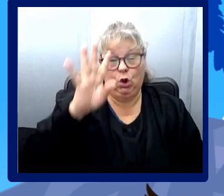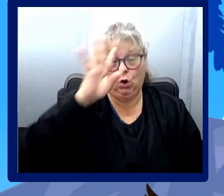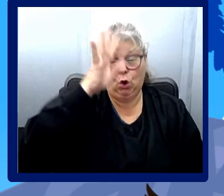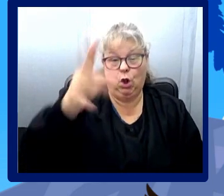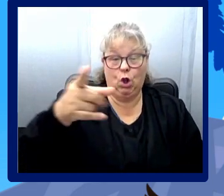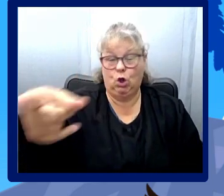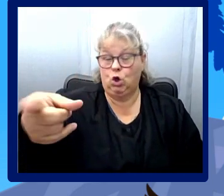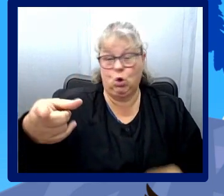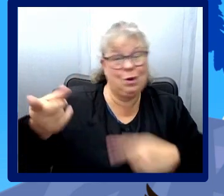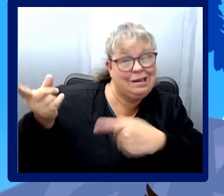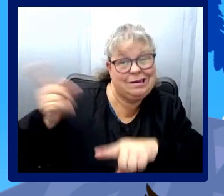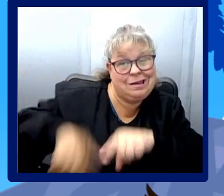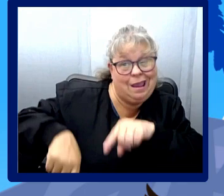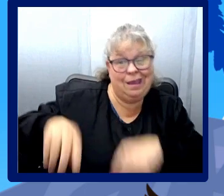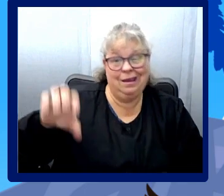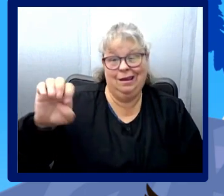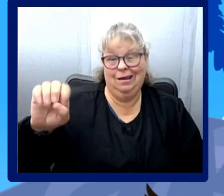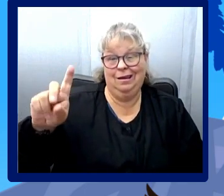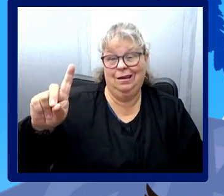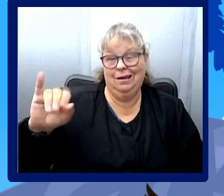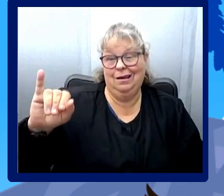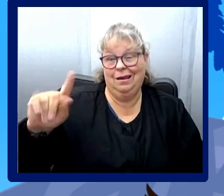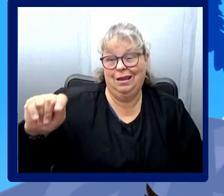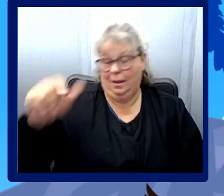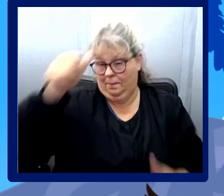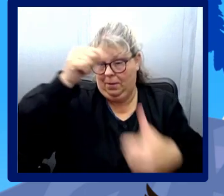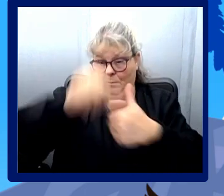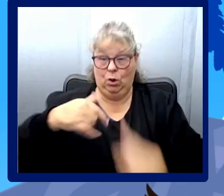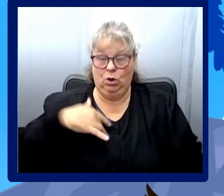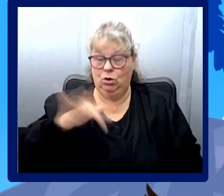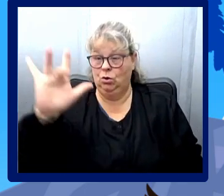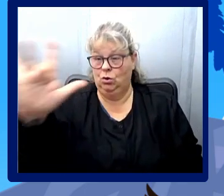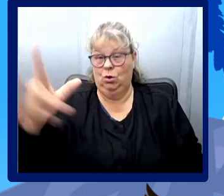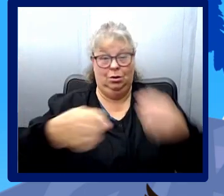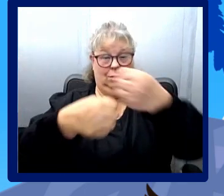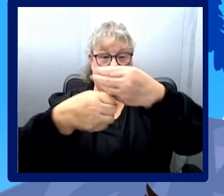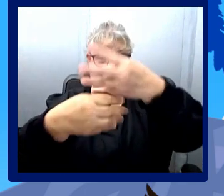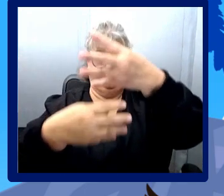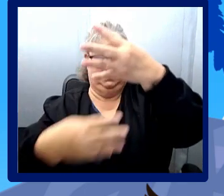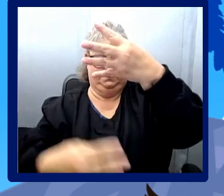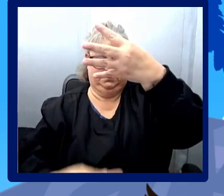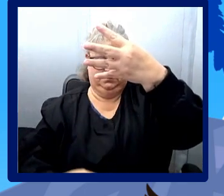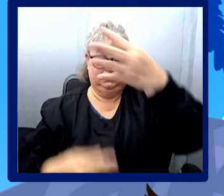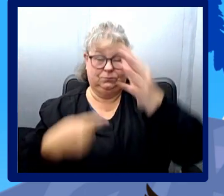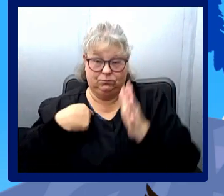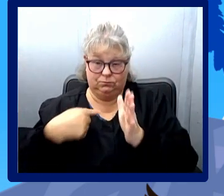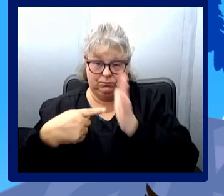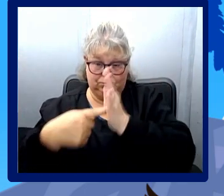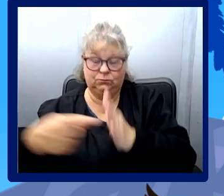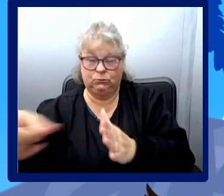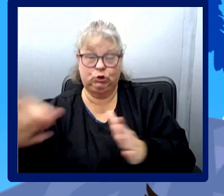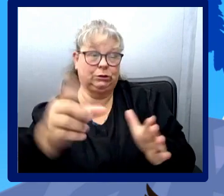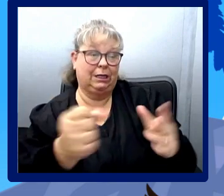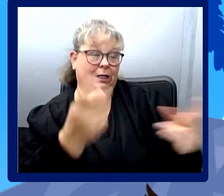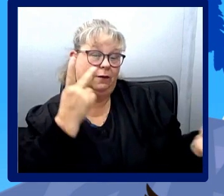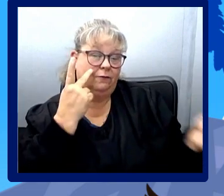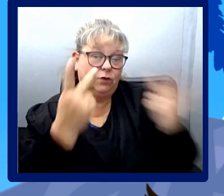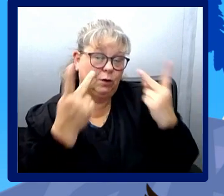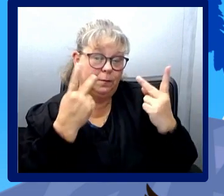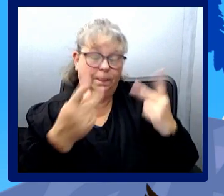so you have to take this pretty seriously. If you're not ready to create it, don't click that 'confirm' button.